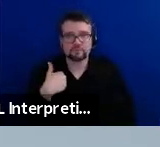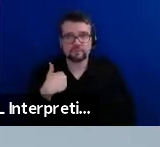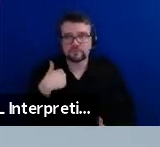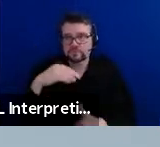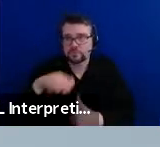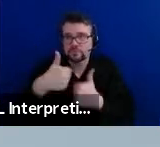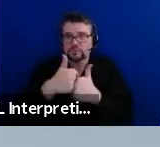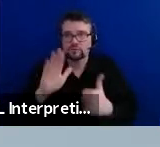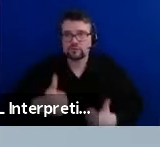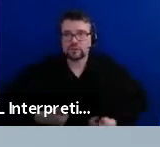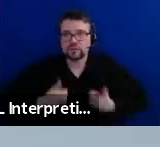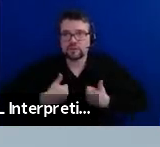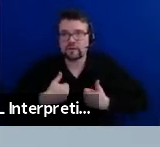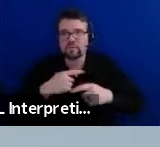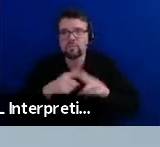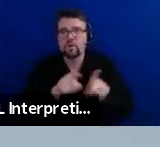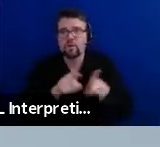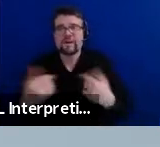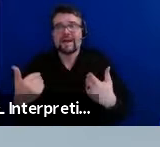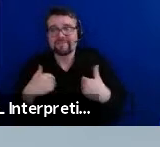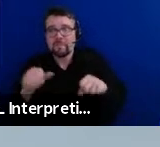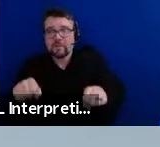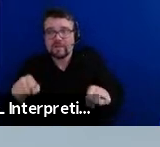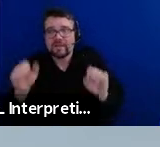HAD ABILITY AND THAT SHE COULD CONTINUE TO REBUILD HER LIFE.